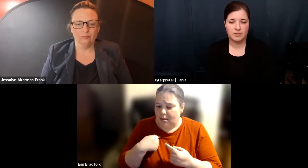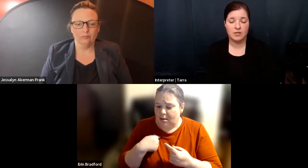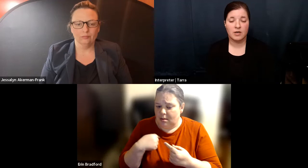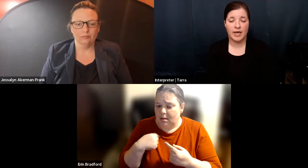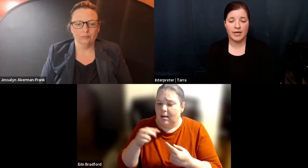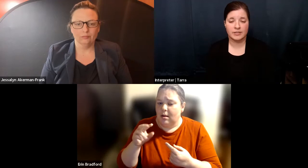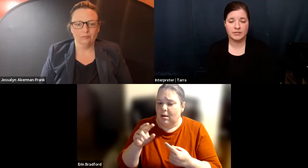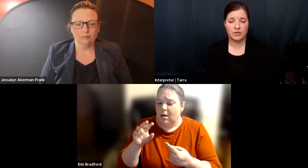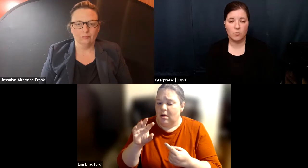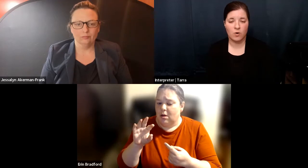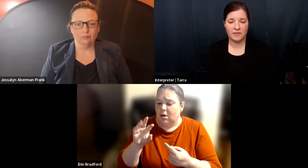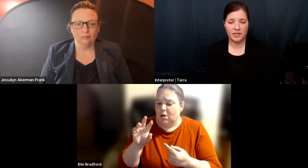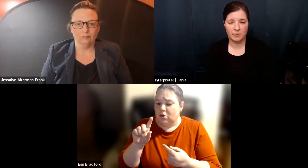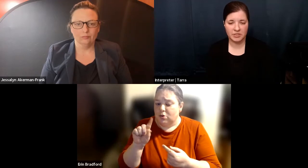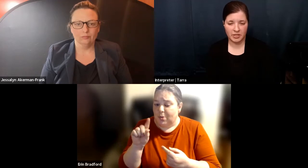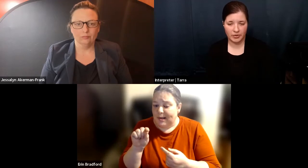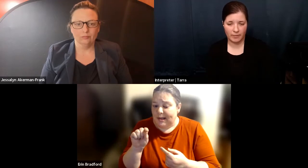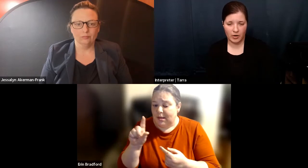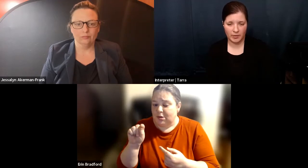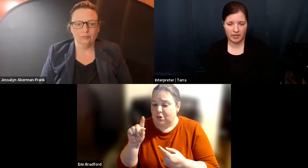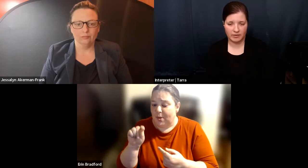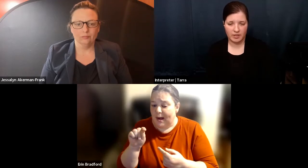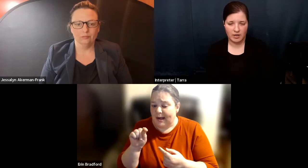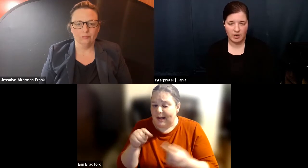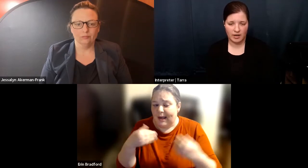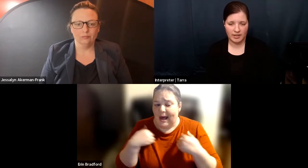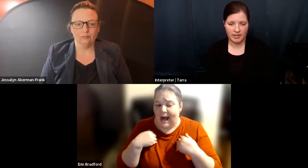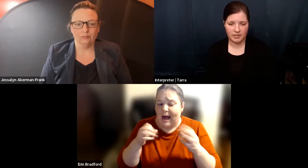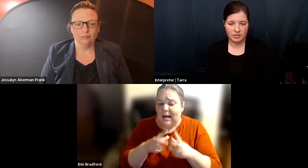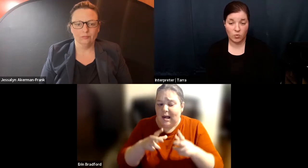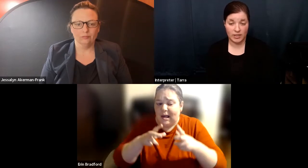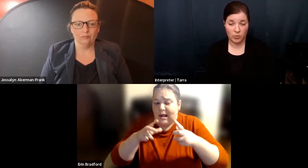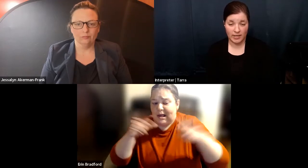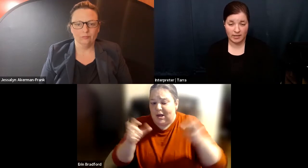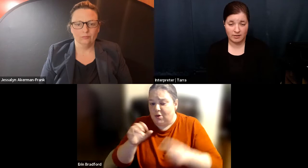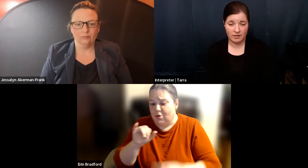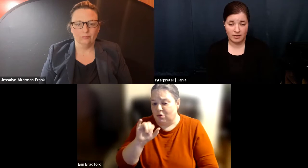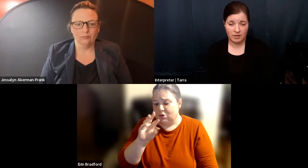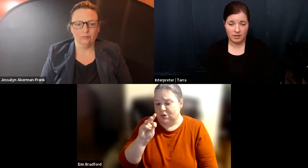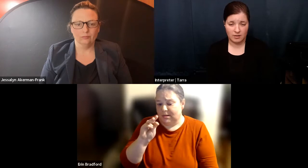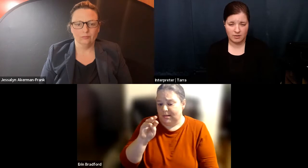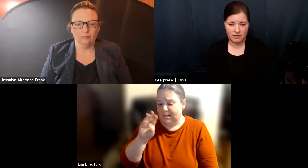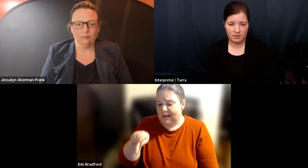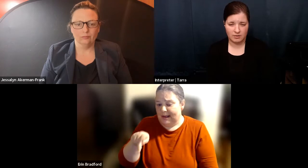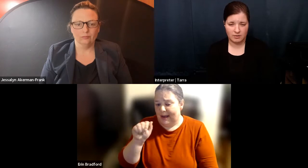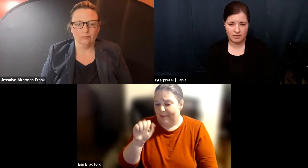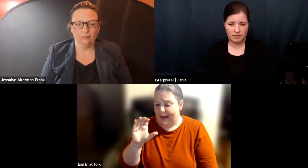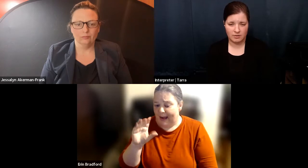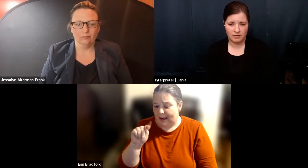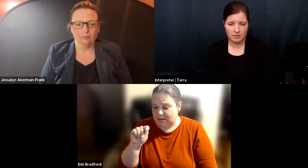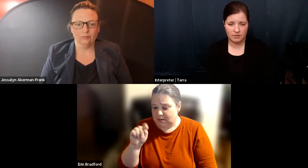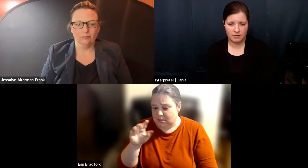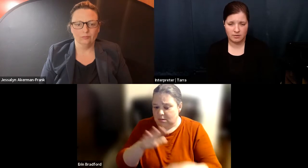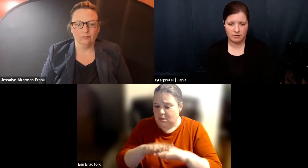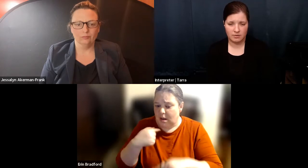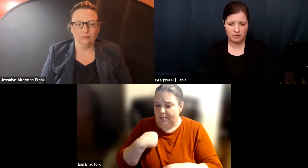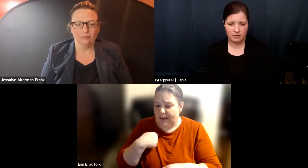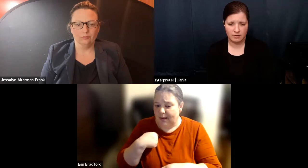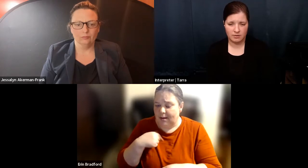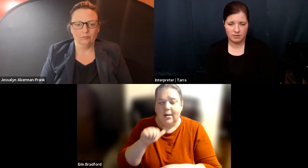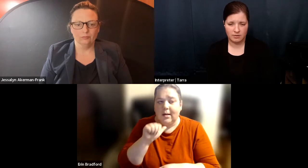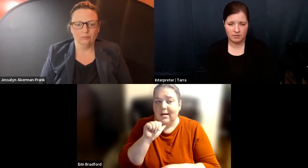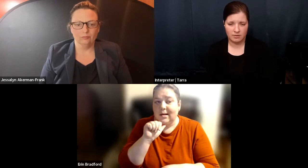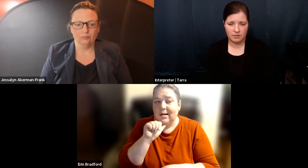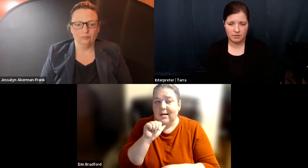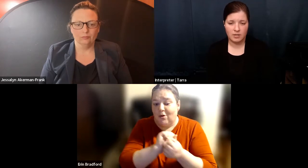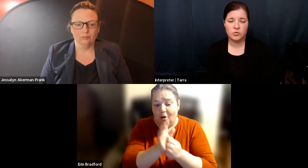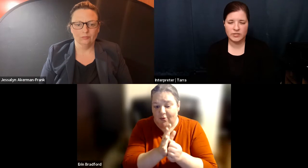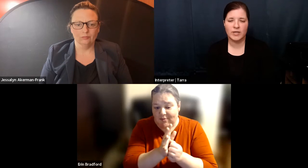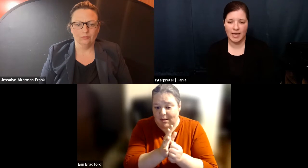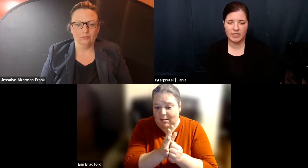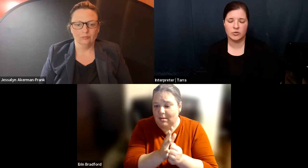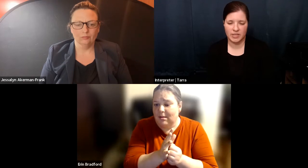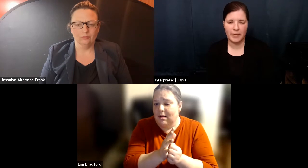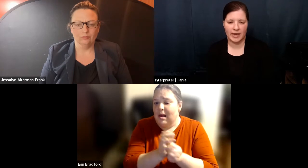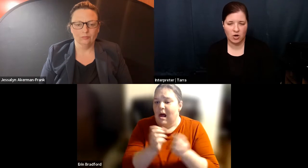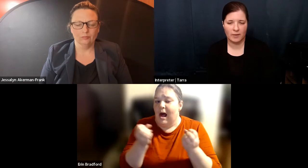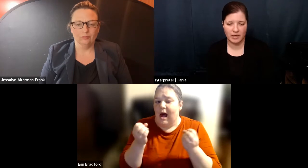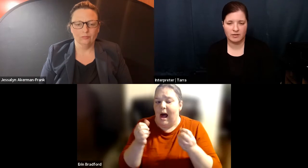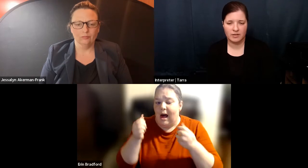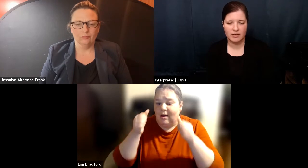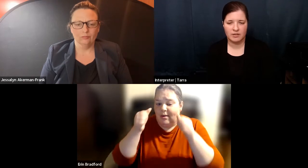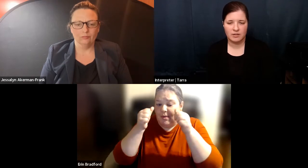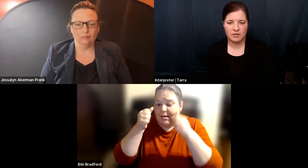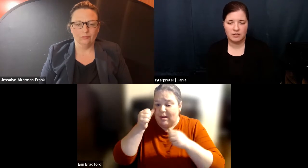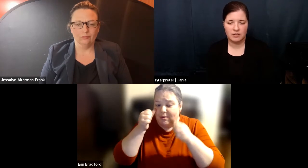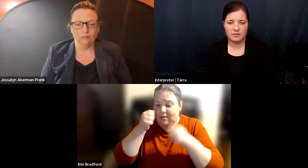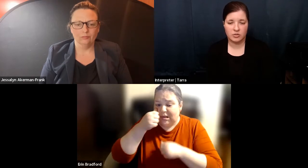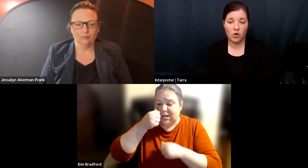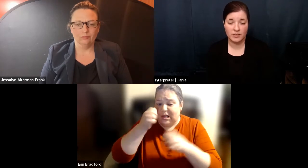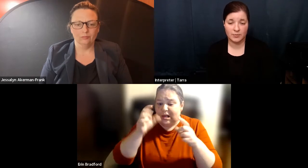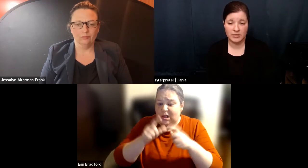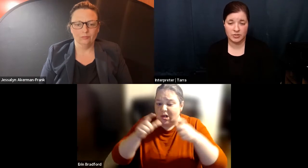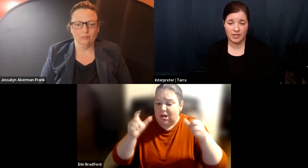If I'm with friends or family, then I will stay and I will ask what the choices are.